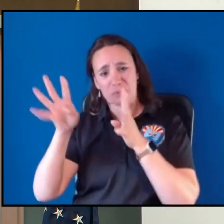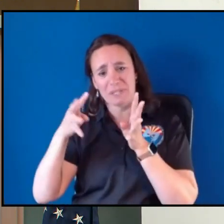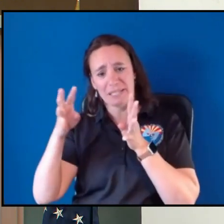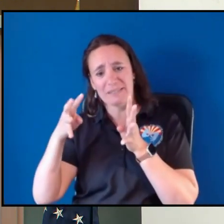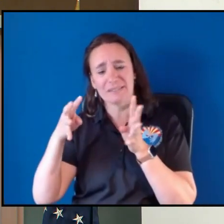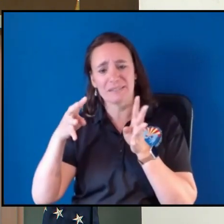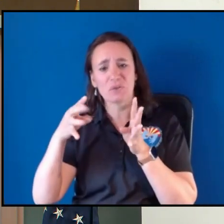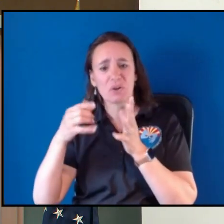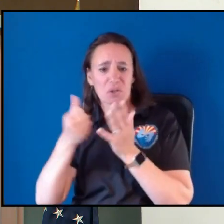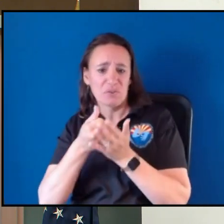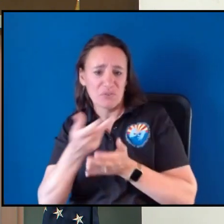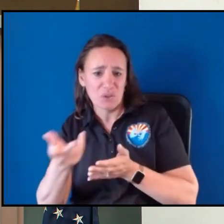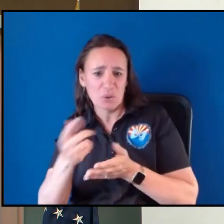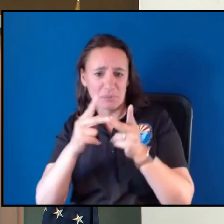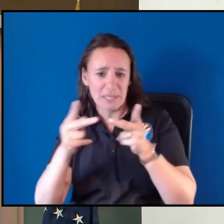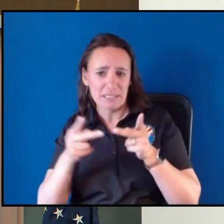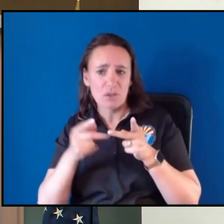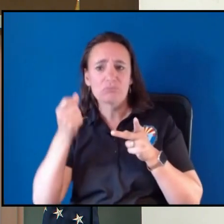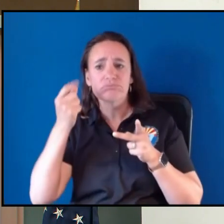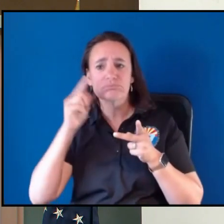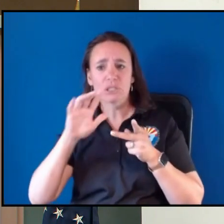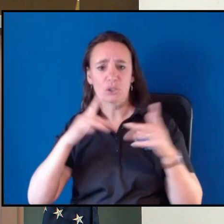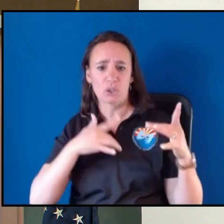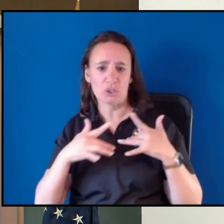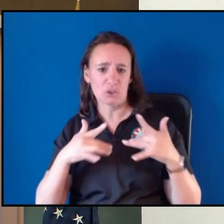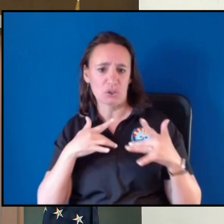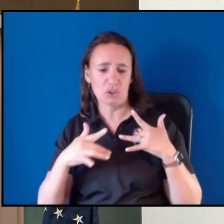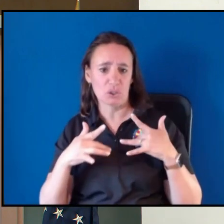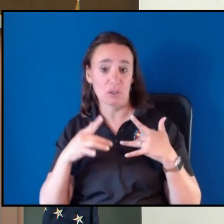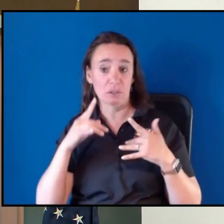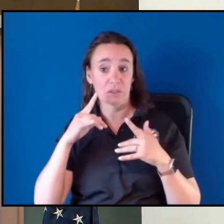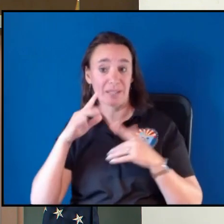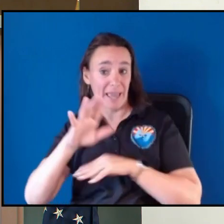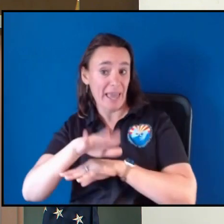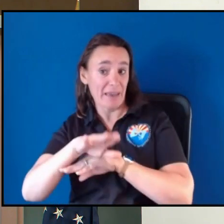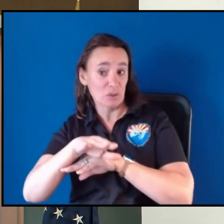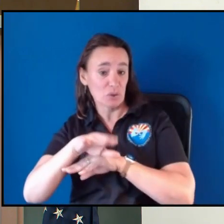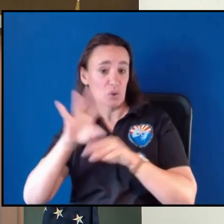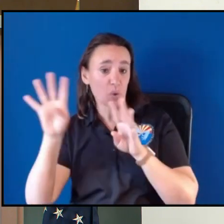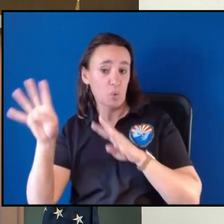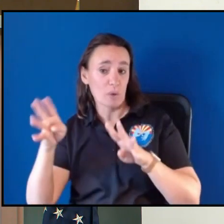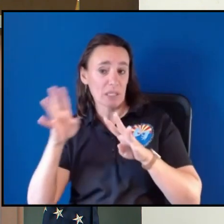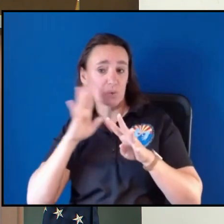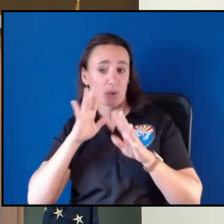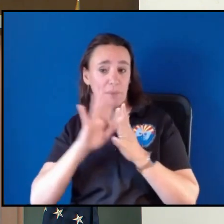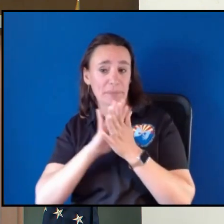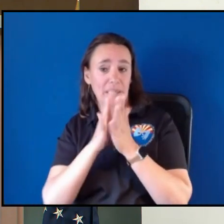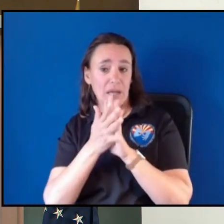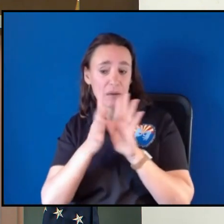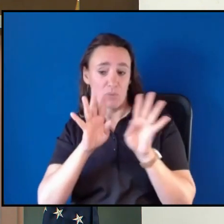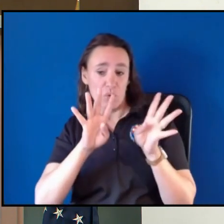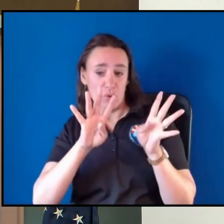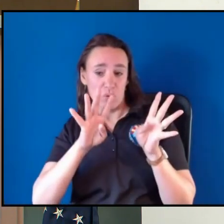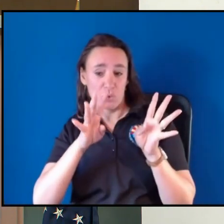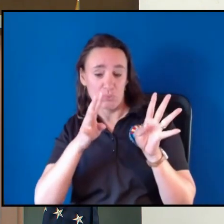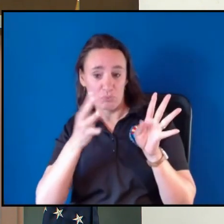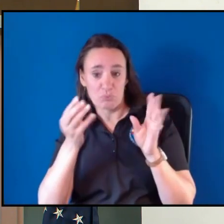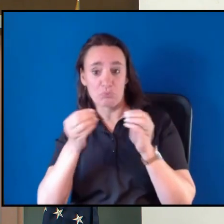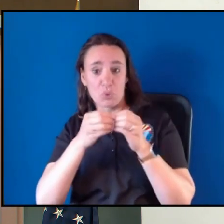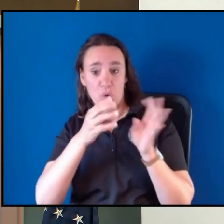So, I understand your concern. So, what we're looking at this afternoon is those winds turning west and then southwest and what that will do is it'll take those embers and